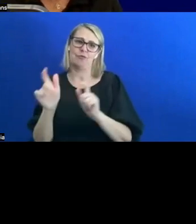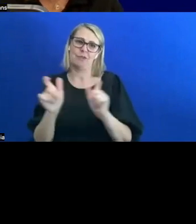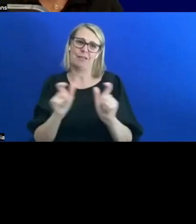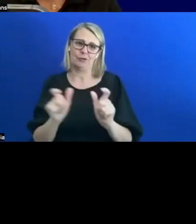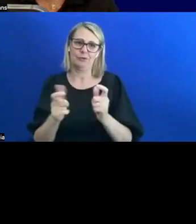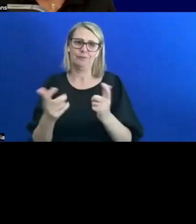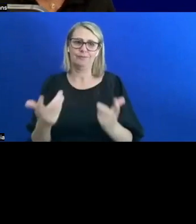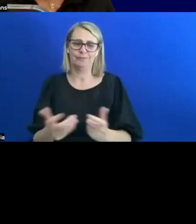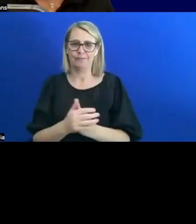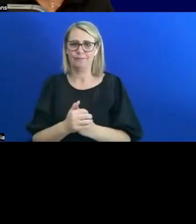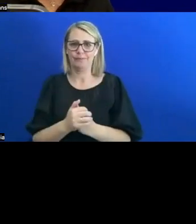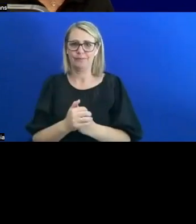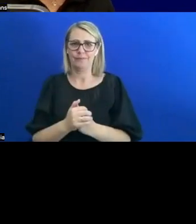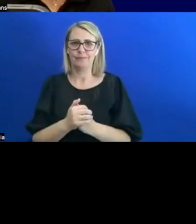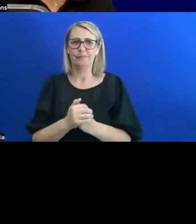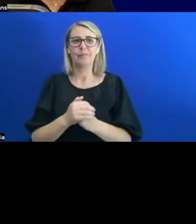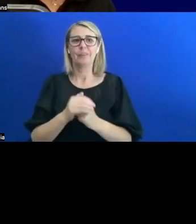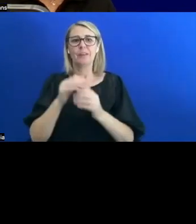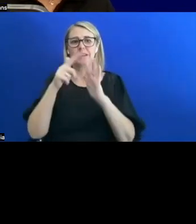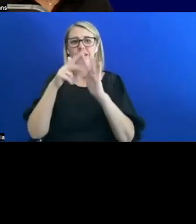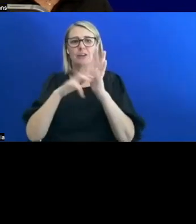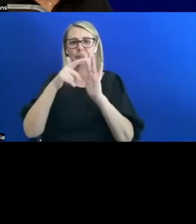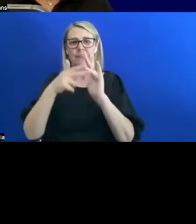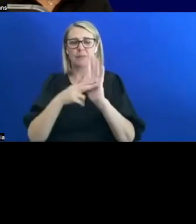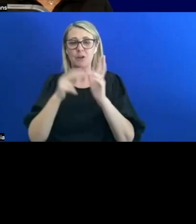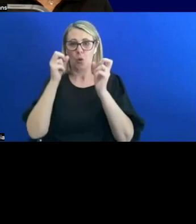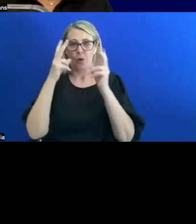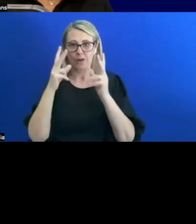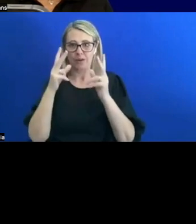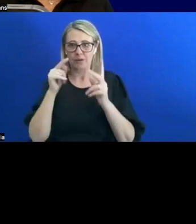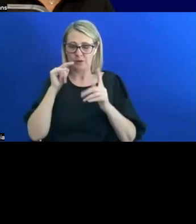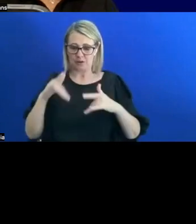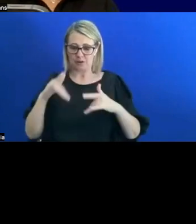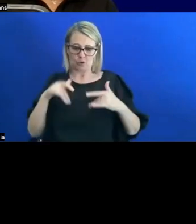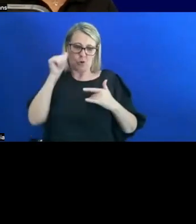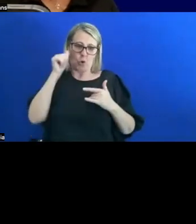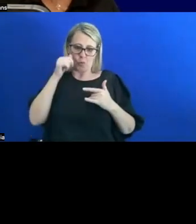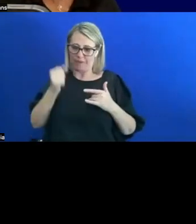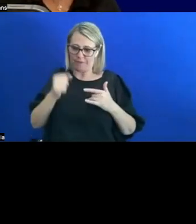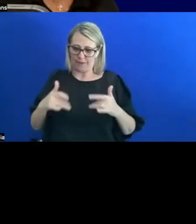Interoceptive awareness is the ability to notice sensation and give meaning to the